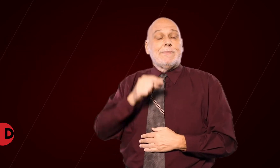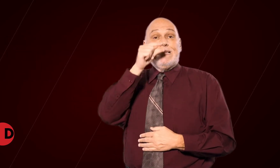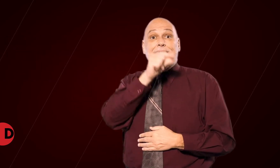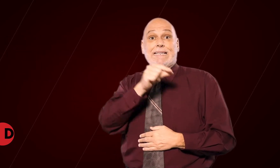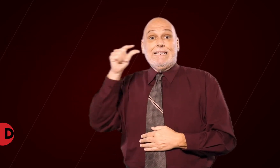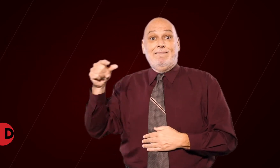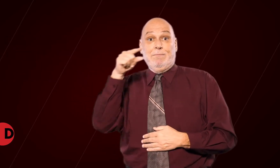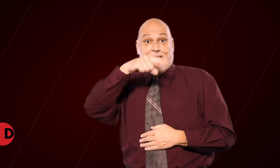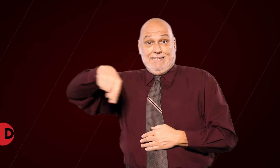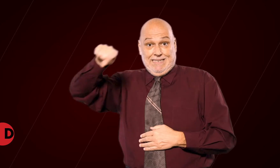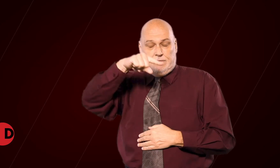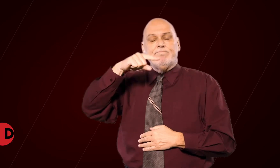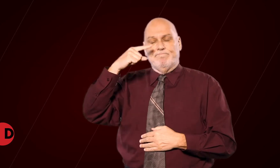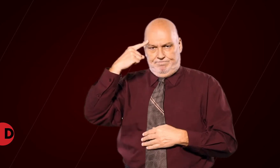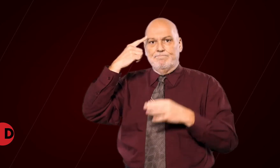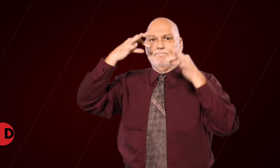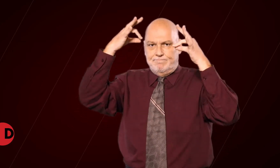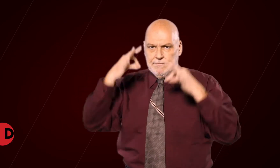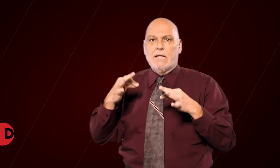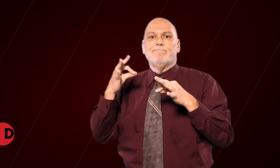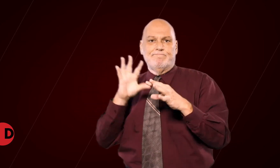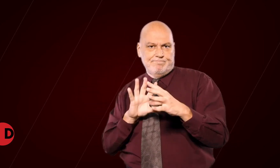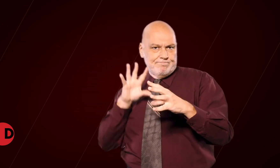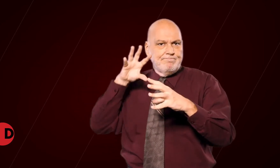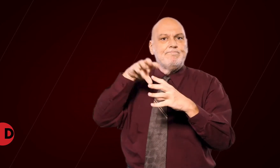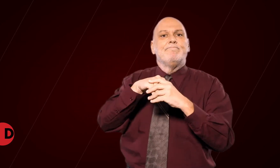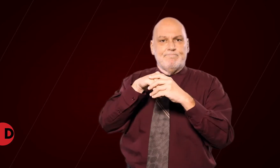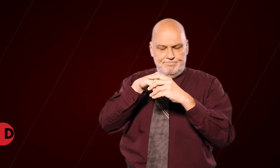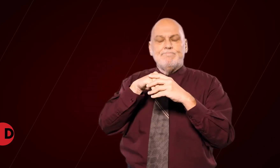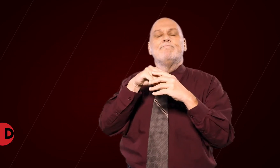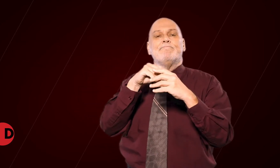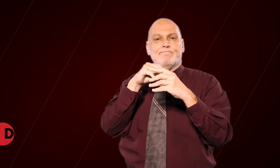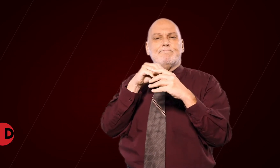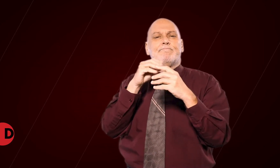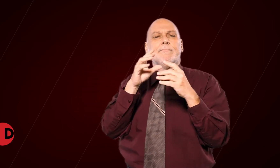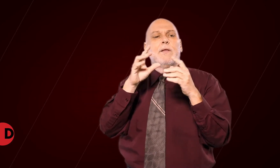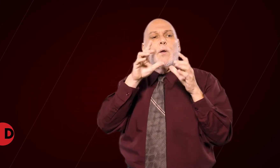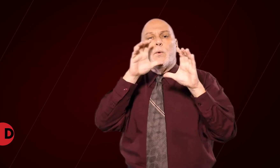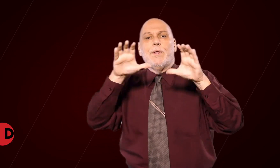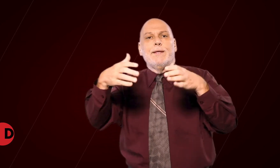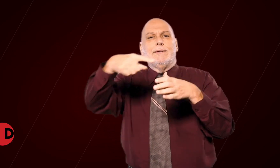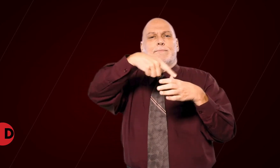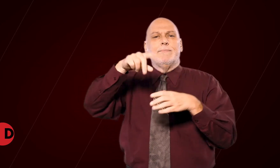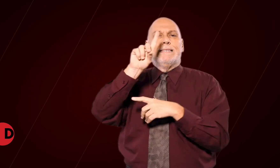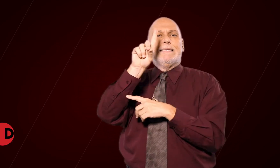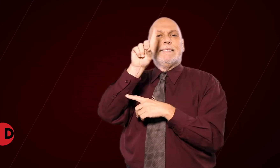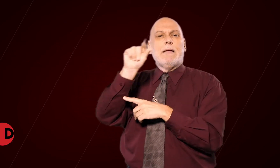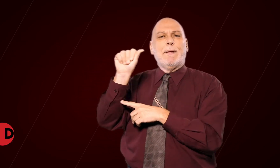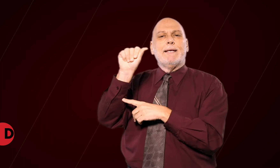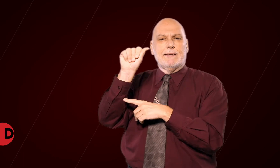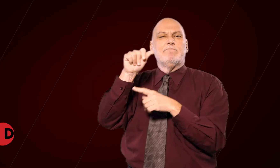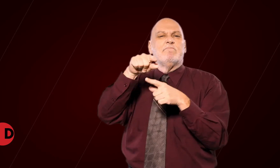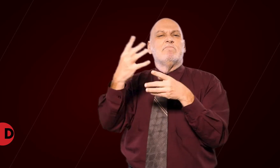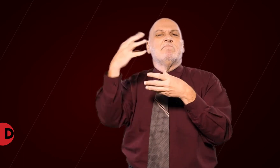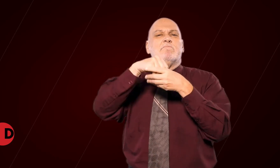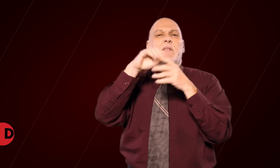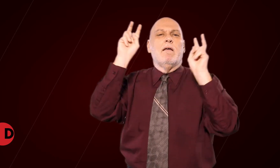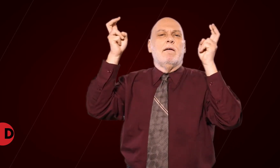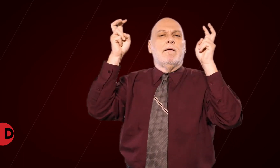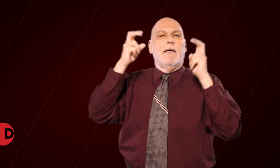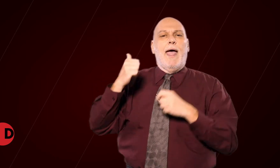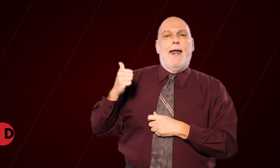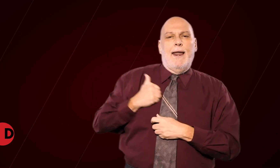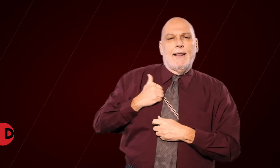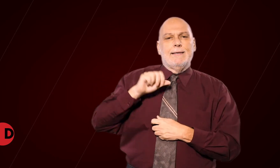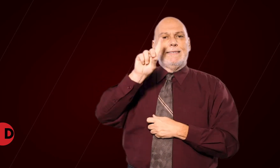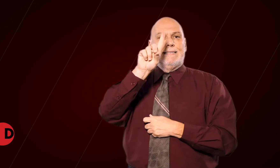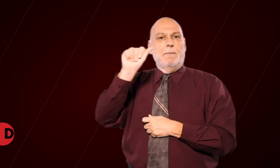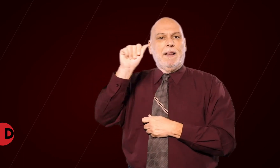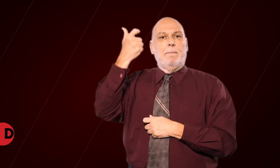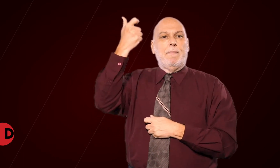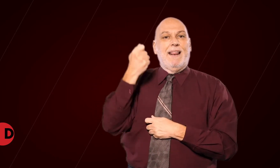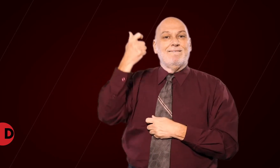The government also announced as part of their Disability Inclusion Plan,